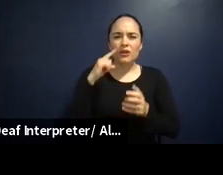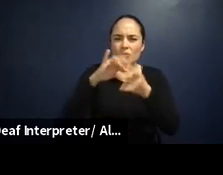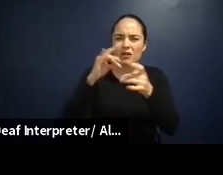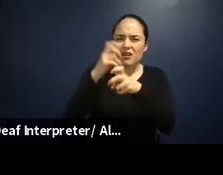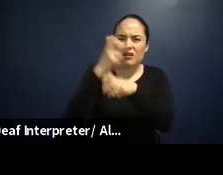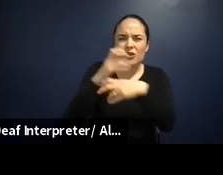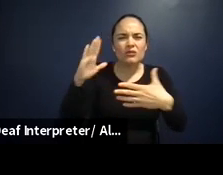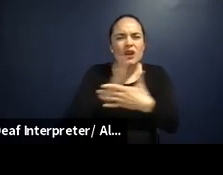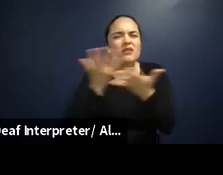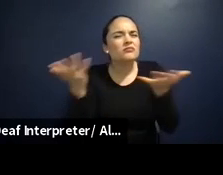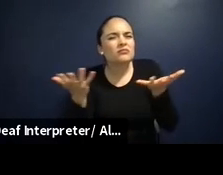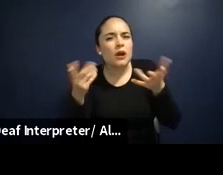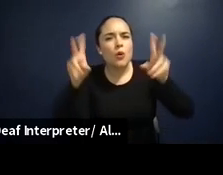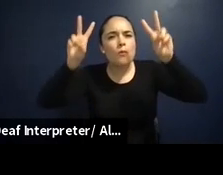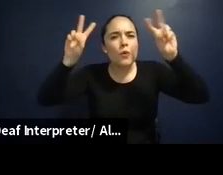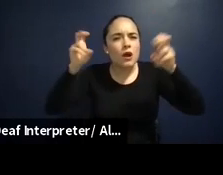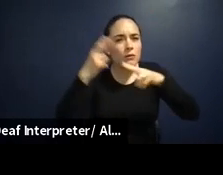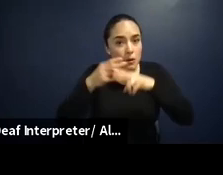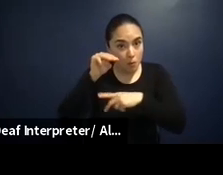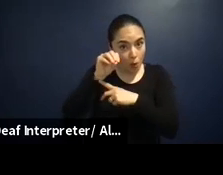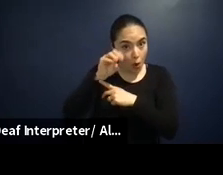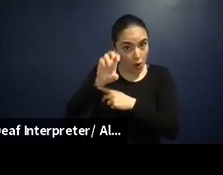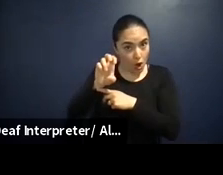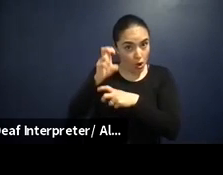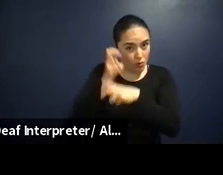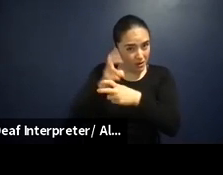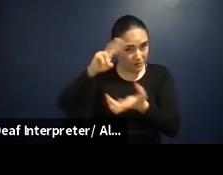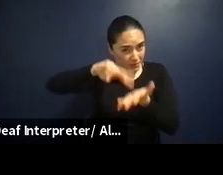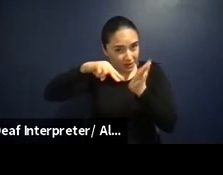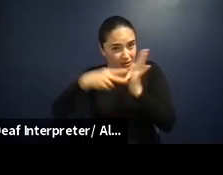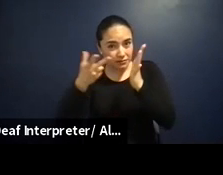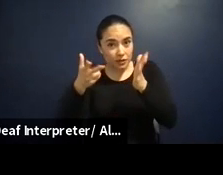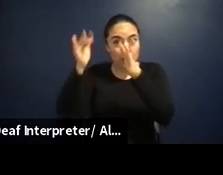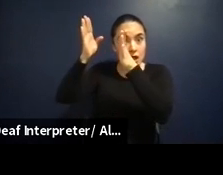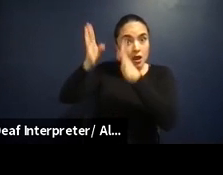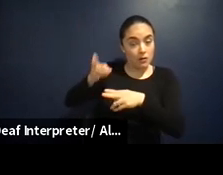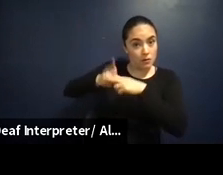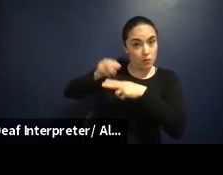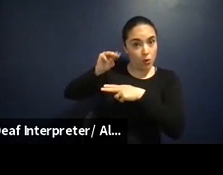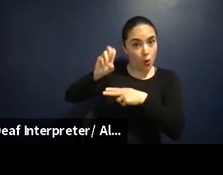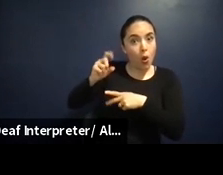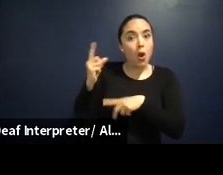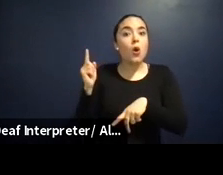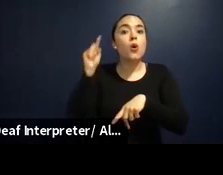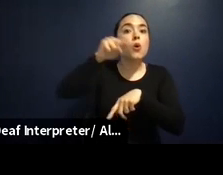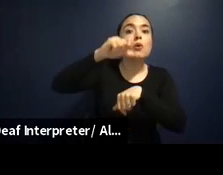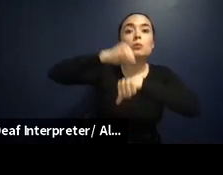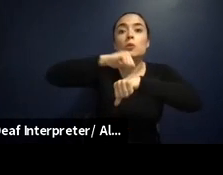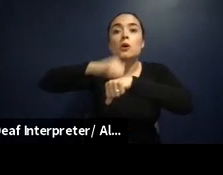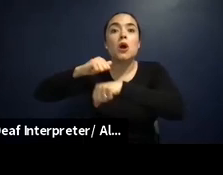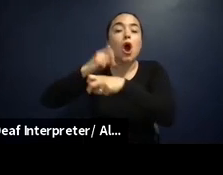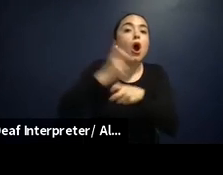that hard!" [Kim]: So we we talk about, you know, talc is very very soft, and that's one on Moh's hardness,